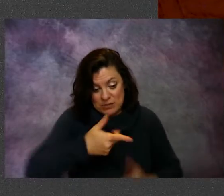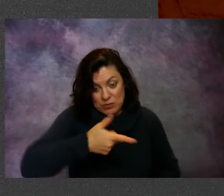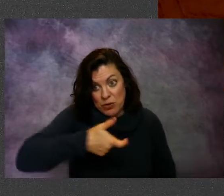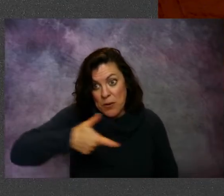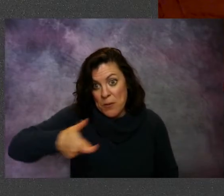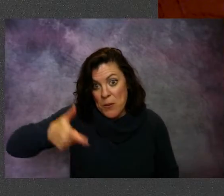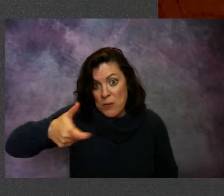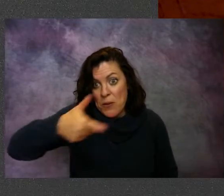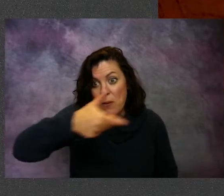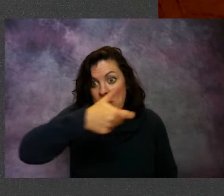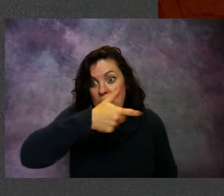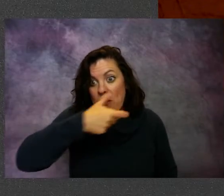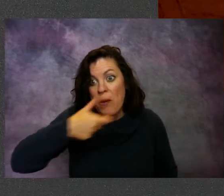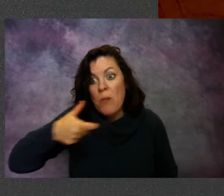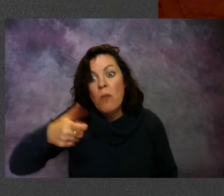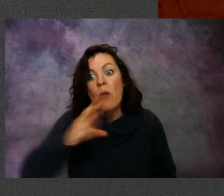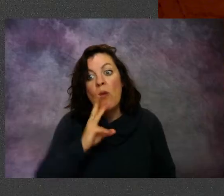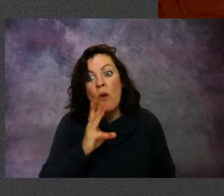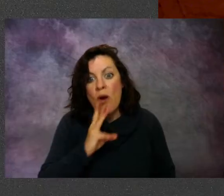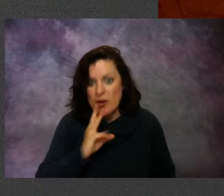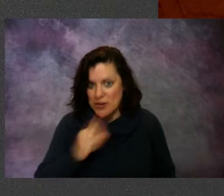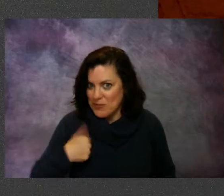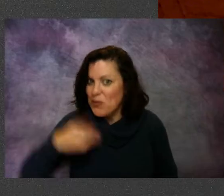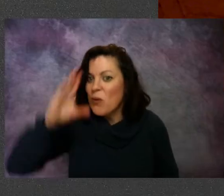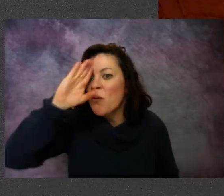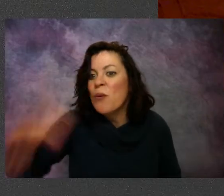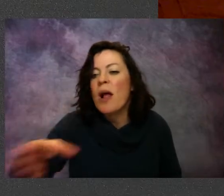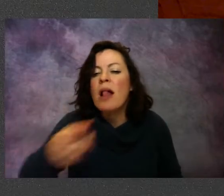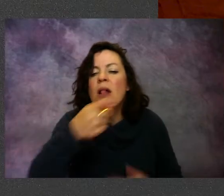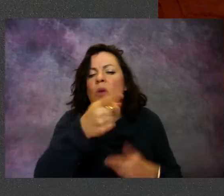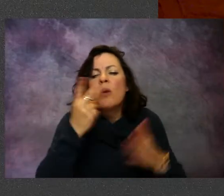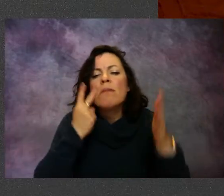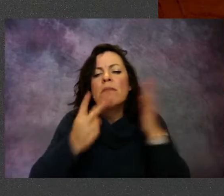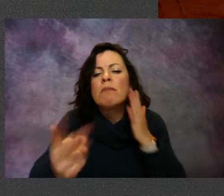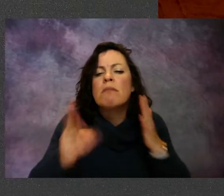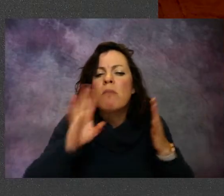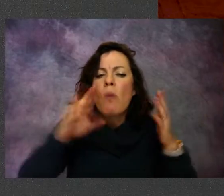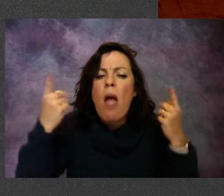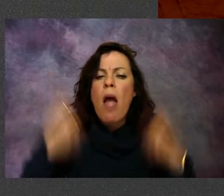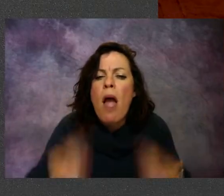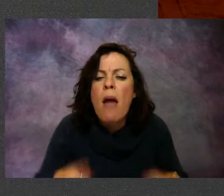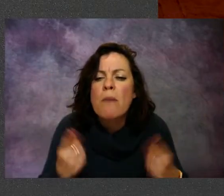with some water and I want you to make a prediction on what you think is going to happen.